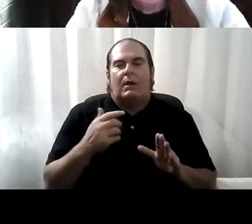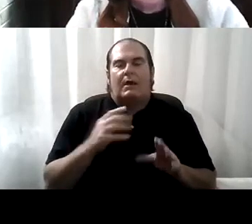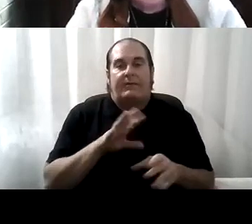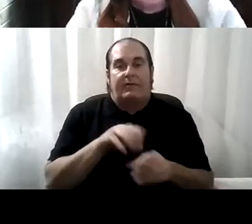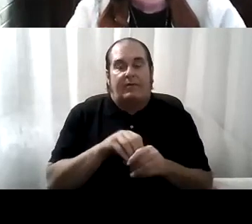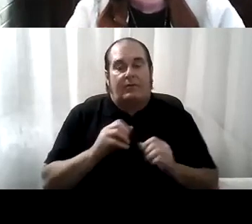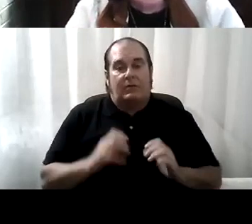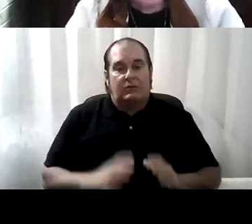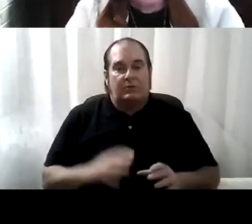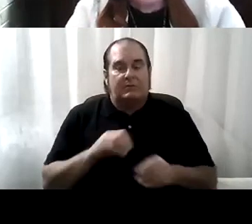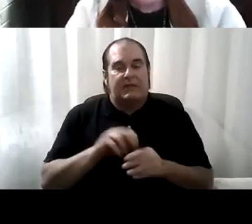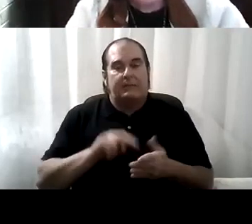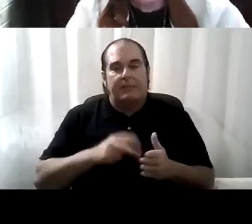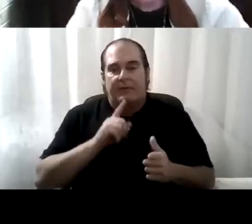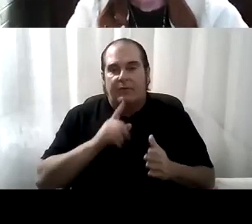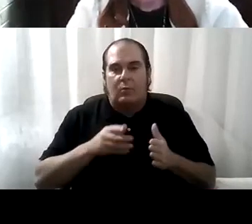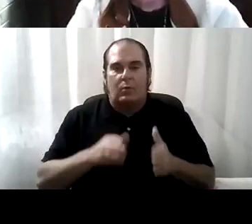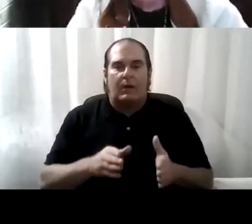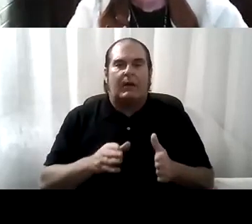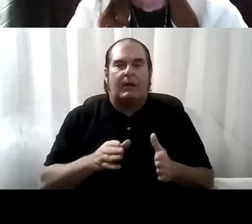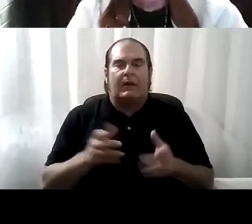in a meaningful way, and the governing bodies.